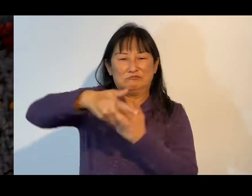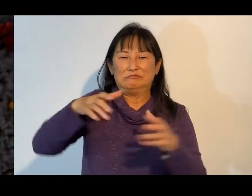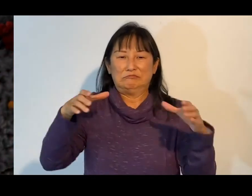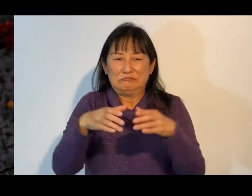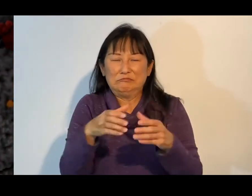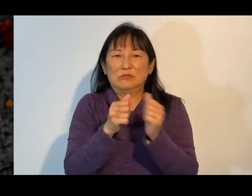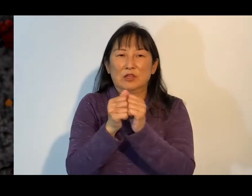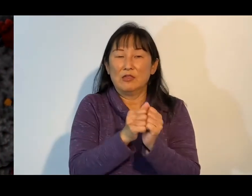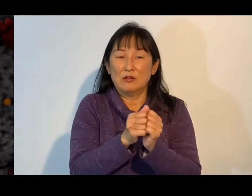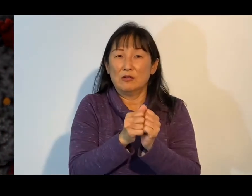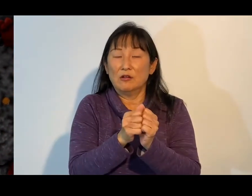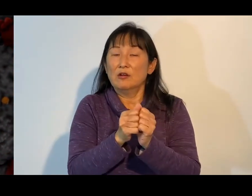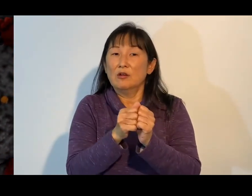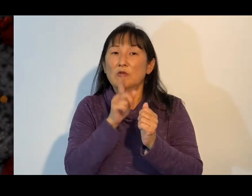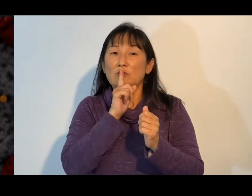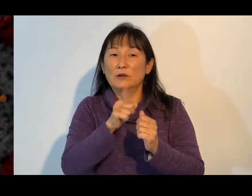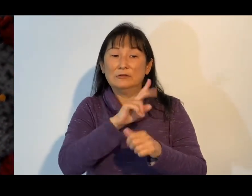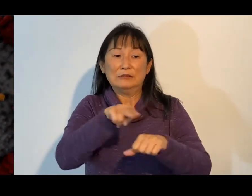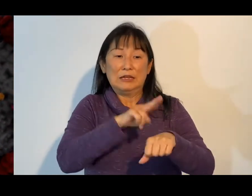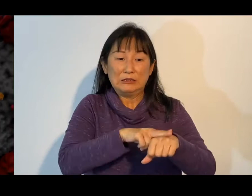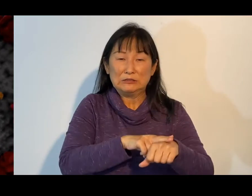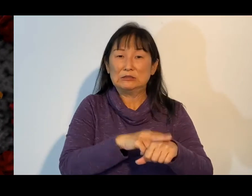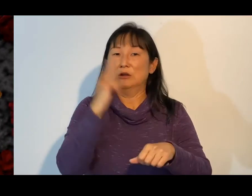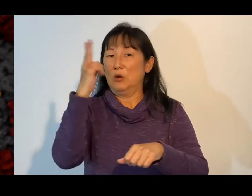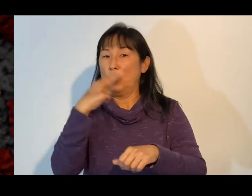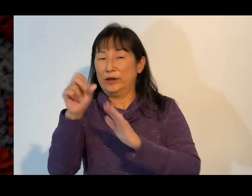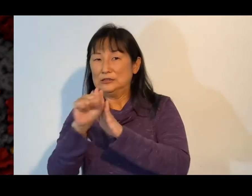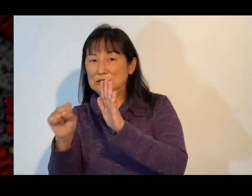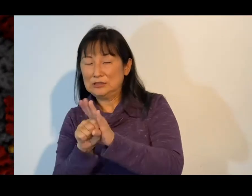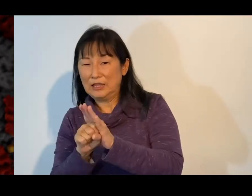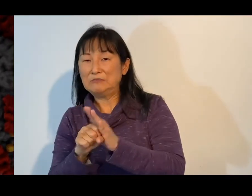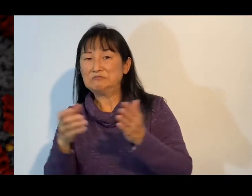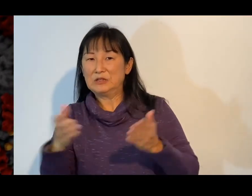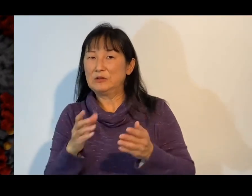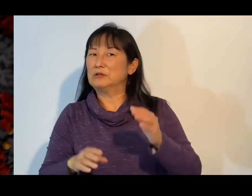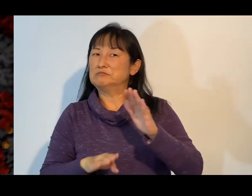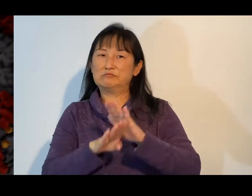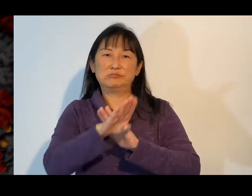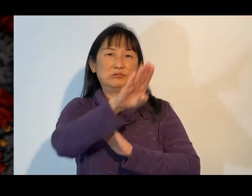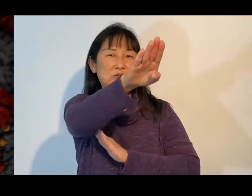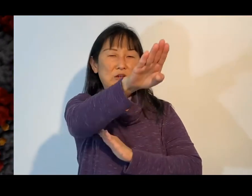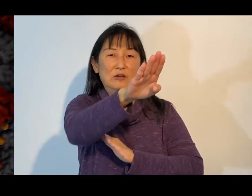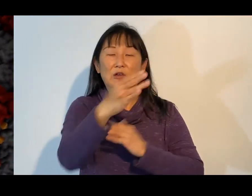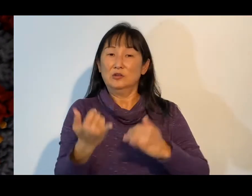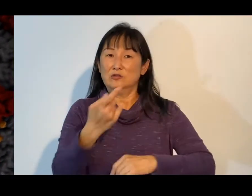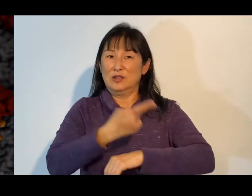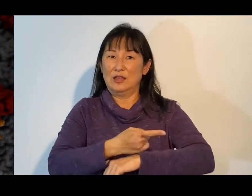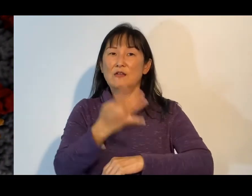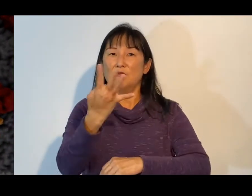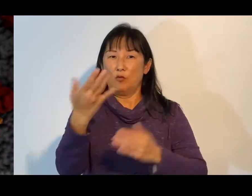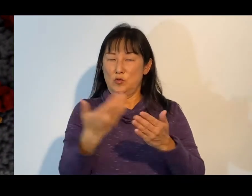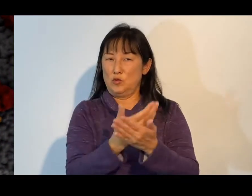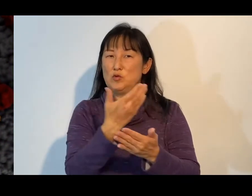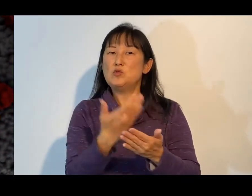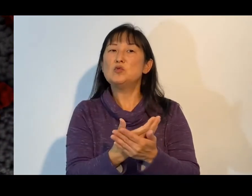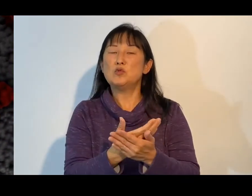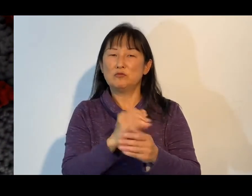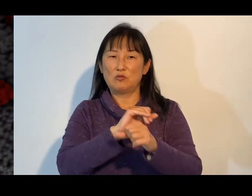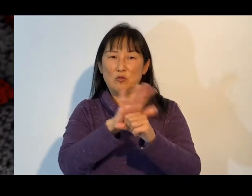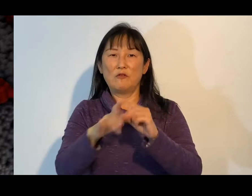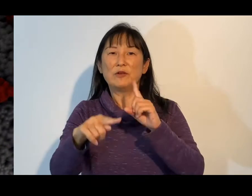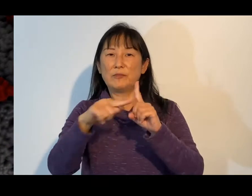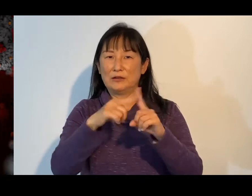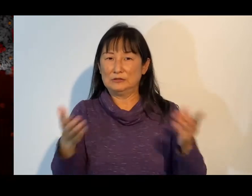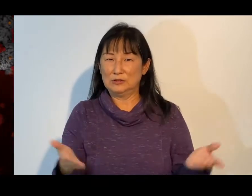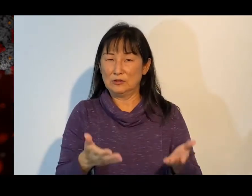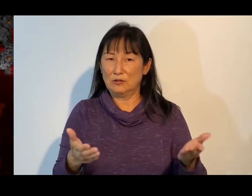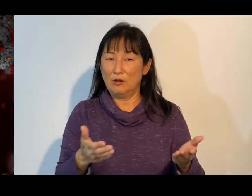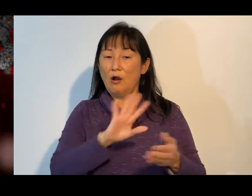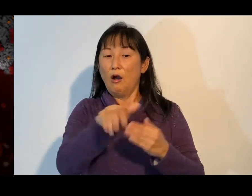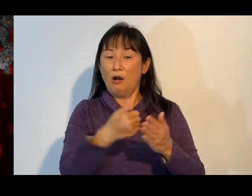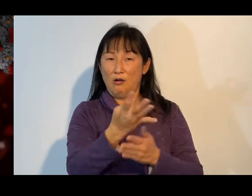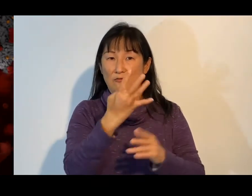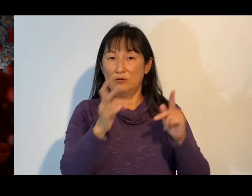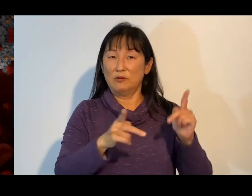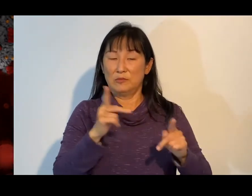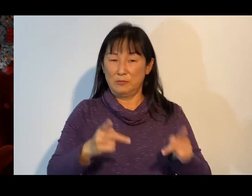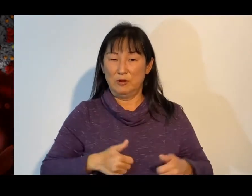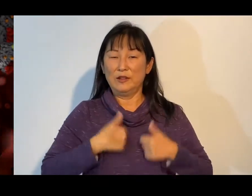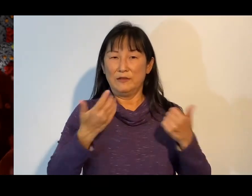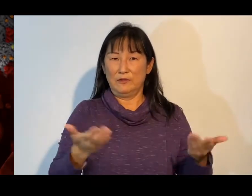Today, the Kaua‘i District Health Office is reporting four new cases of COVID-19. All four cases are residents – three adults and one child.